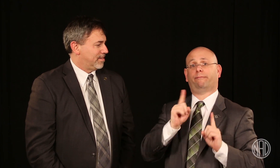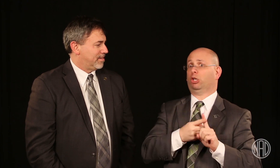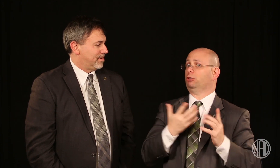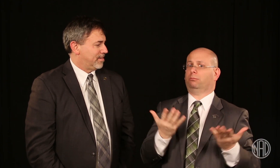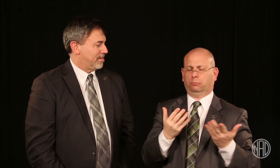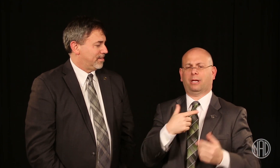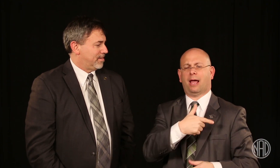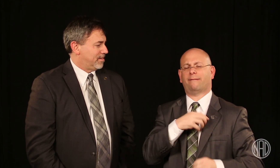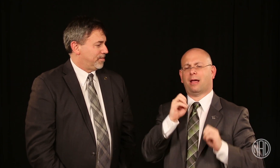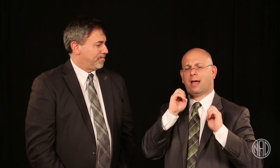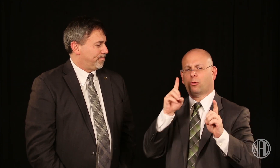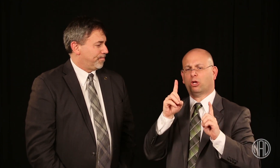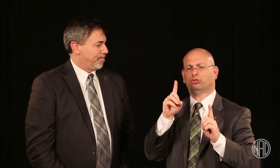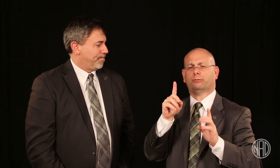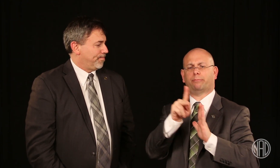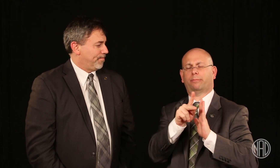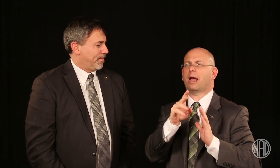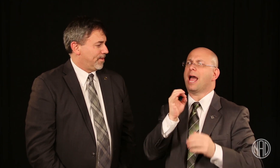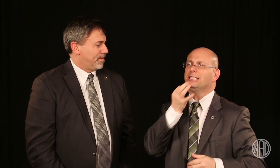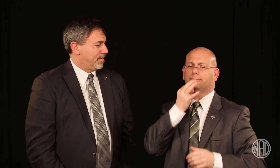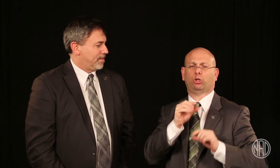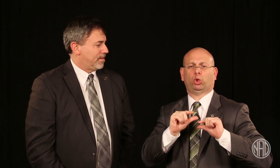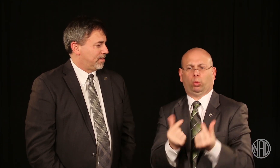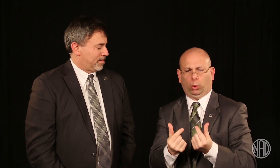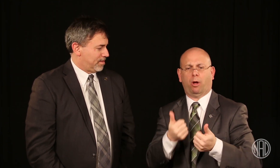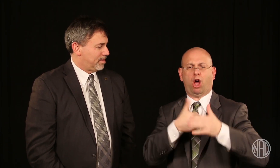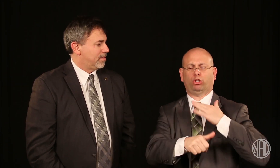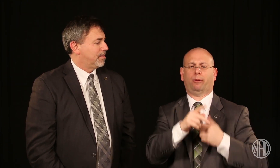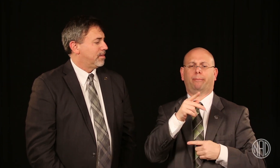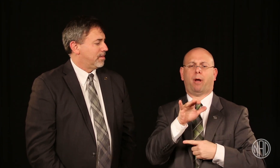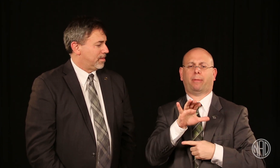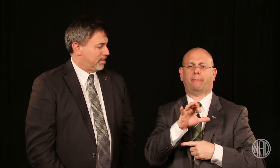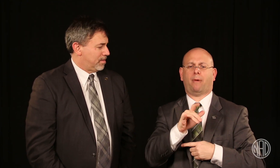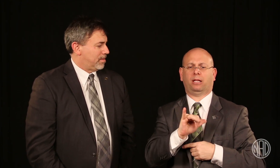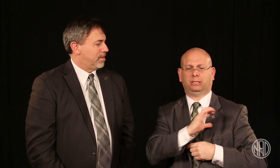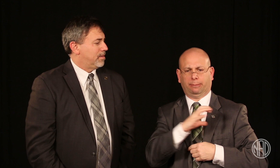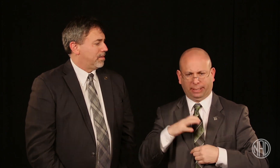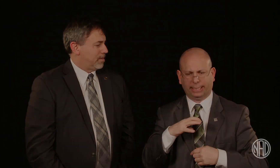The first thing that was done was to use the Education Expert group under the Public Policy committee.